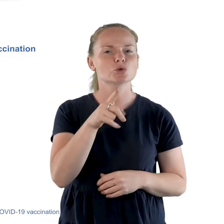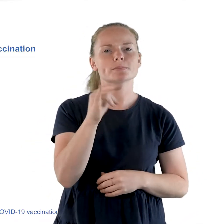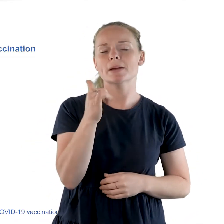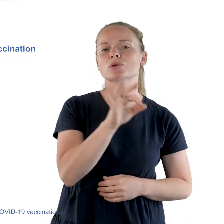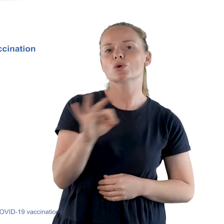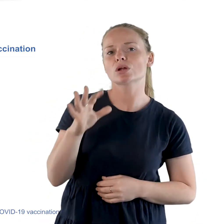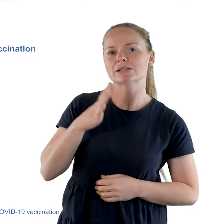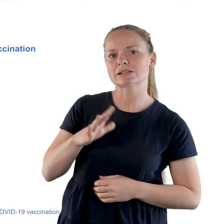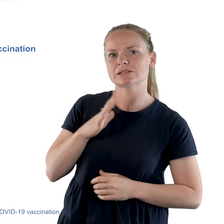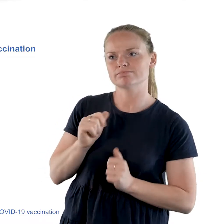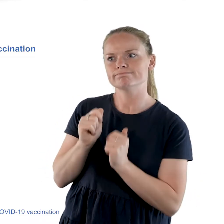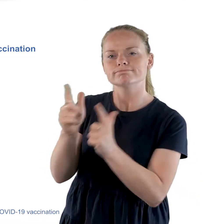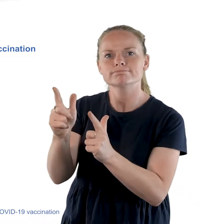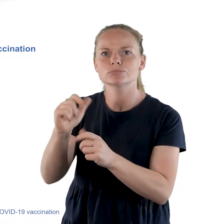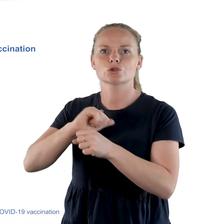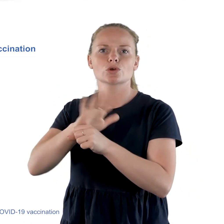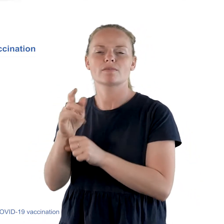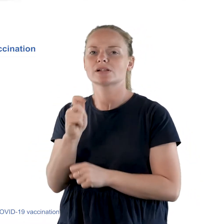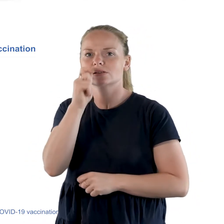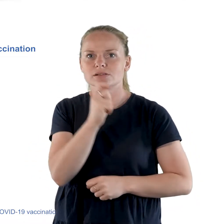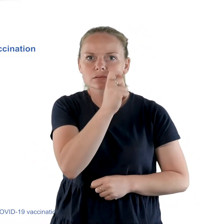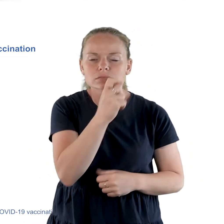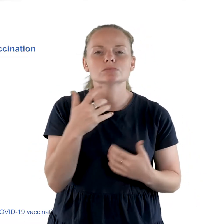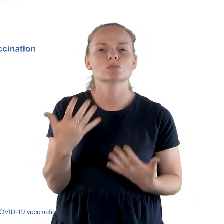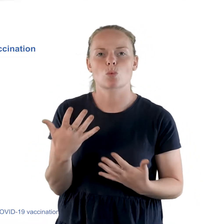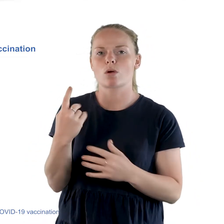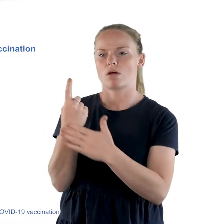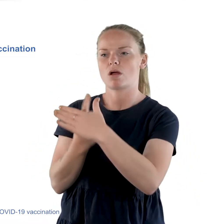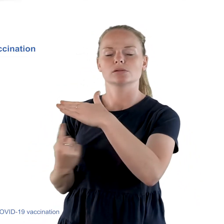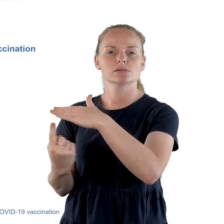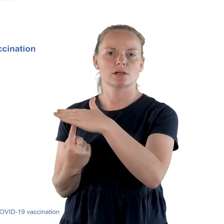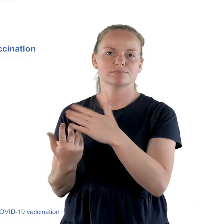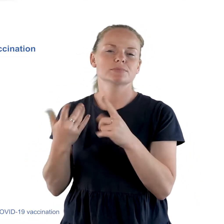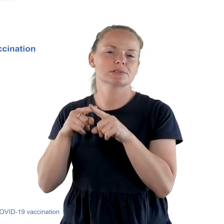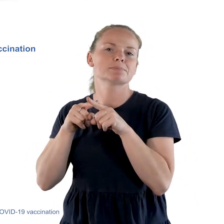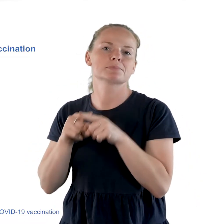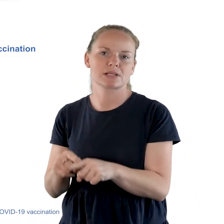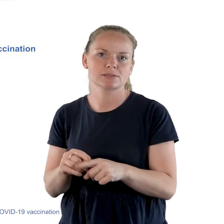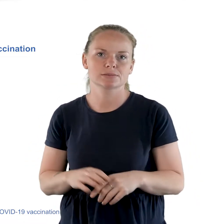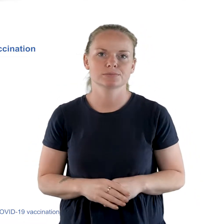You may not need to get a COVID-19 test or isolate: